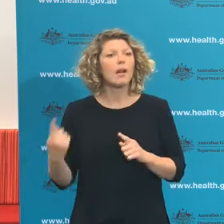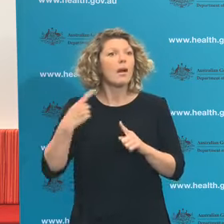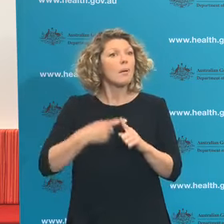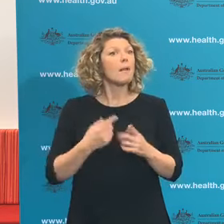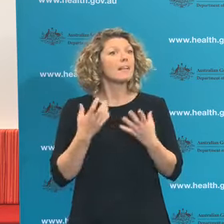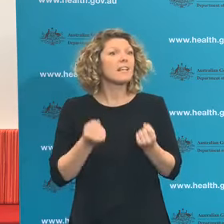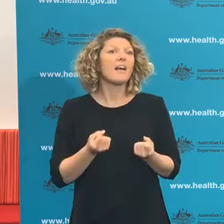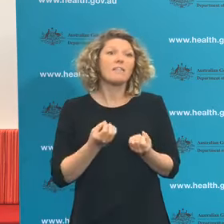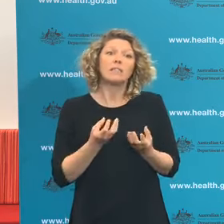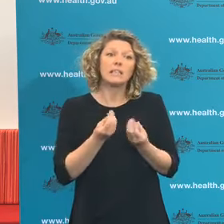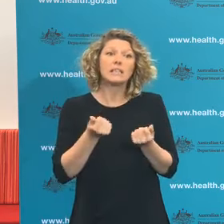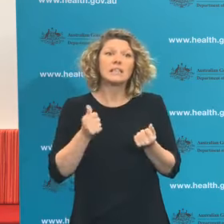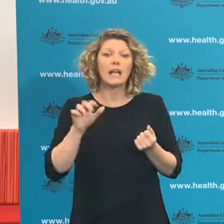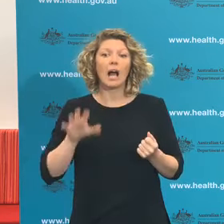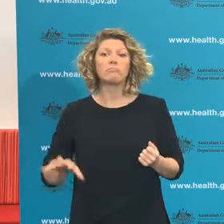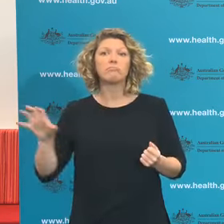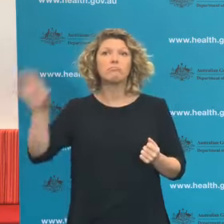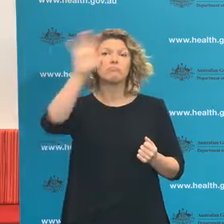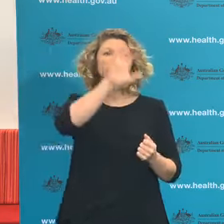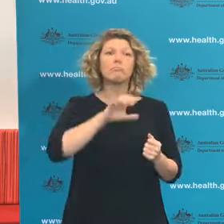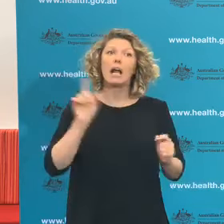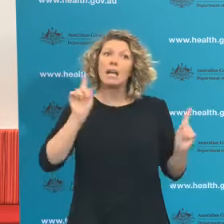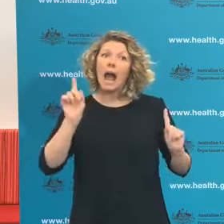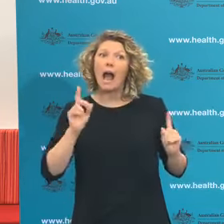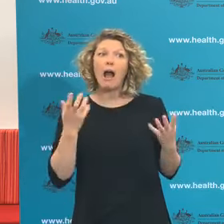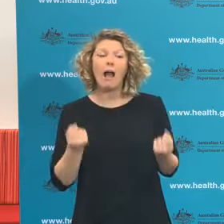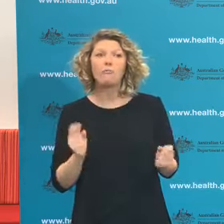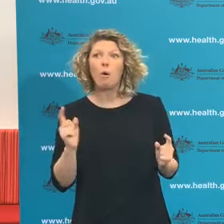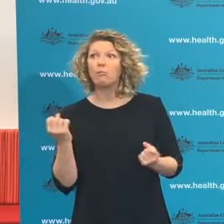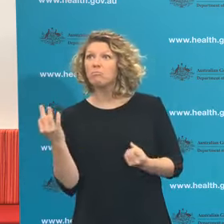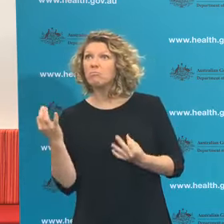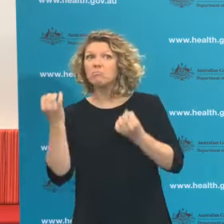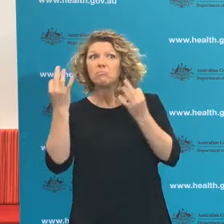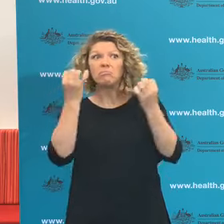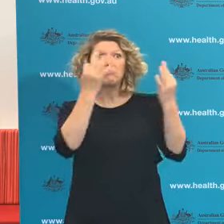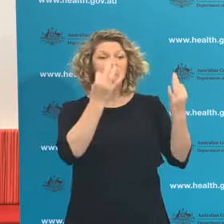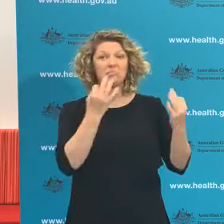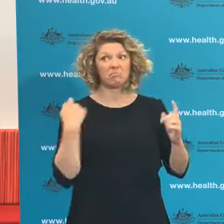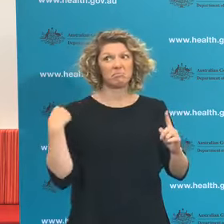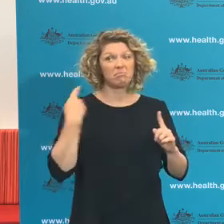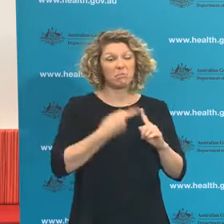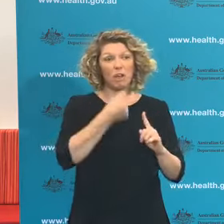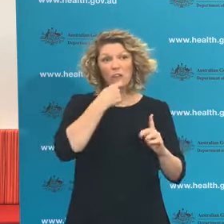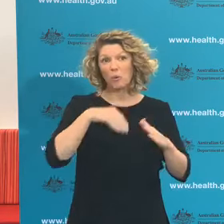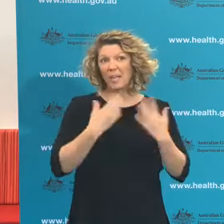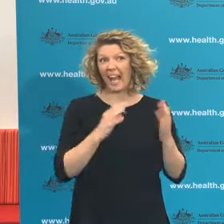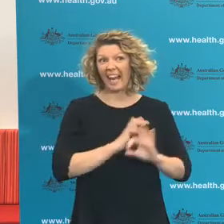jurisdictions in Australia that have had no new cases for some days. So, our